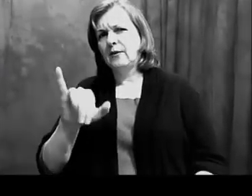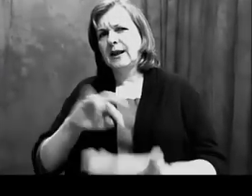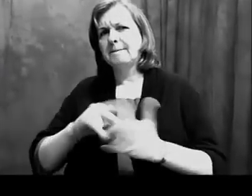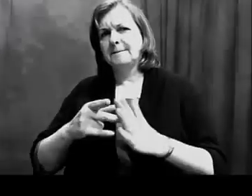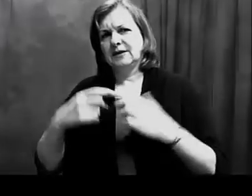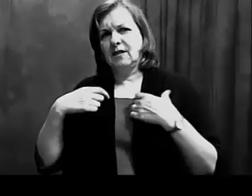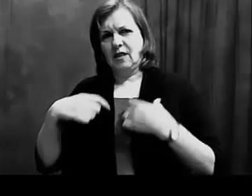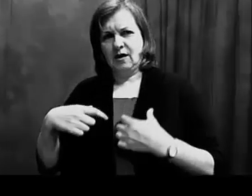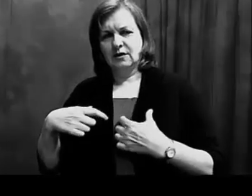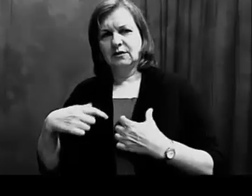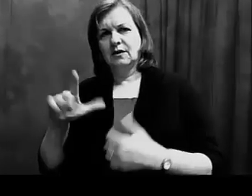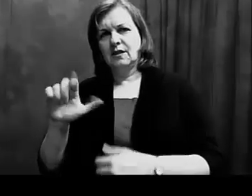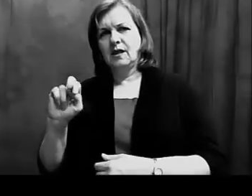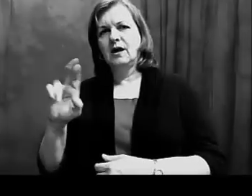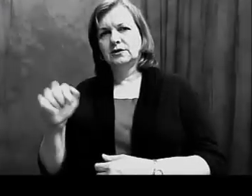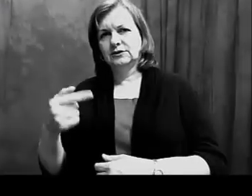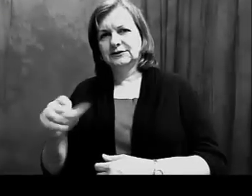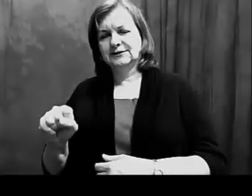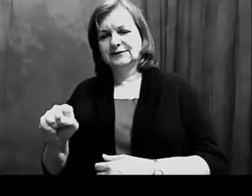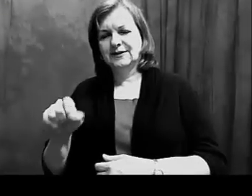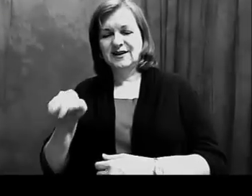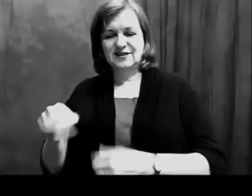pulmonary is lungs -- so they are